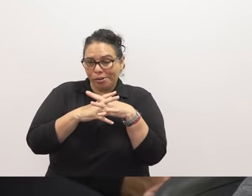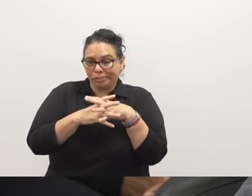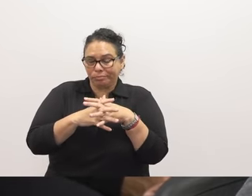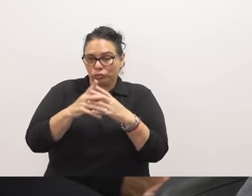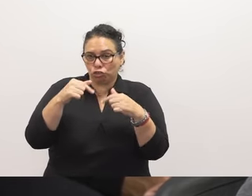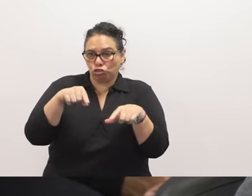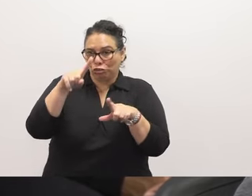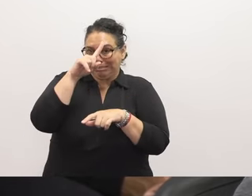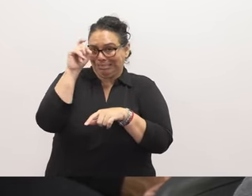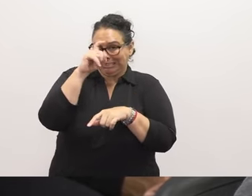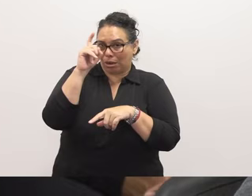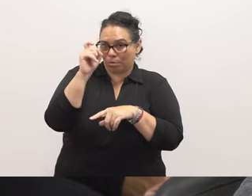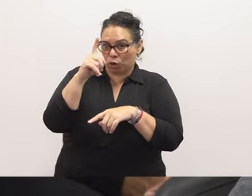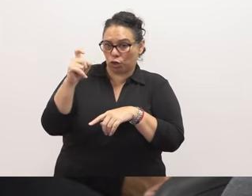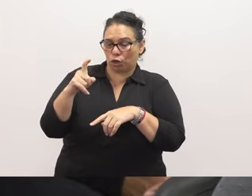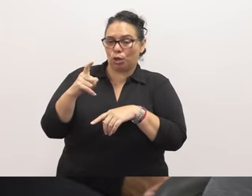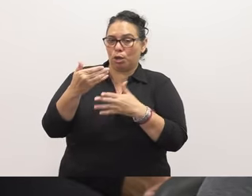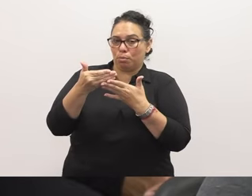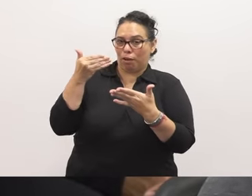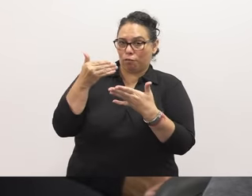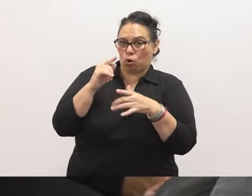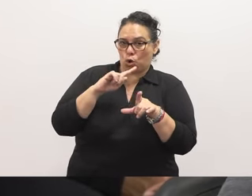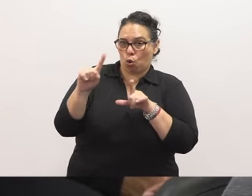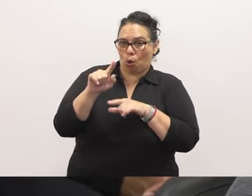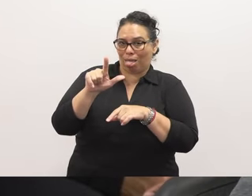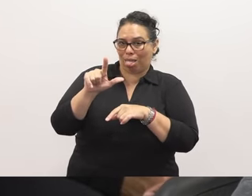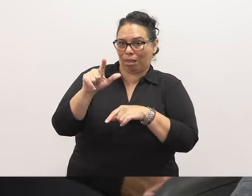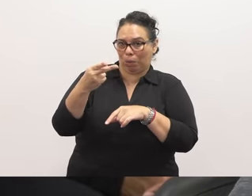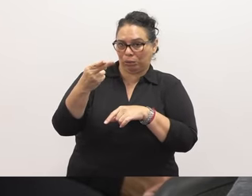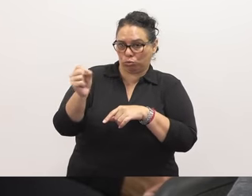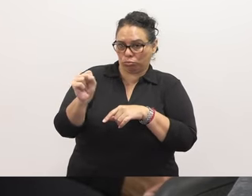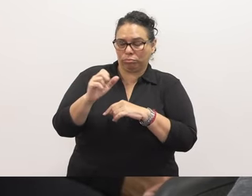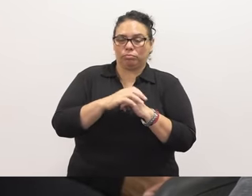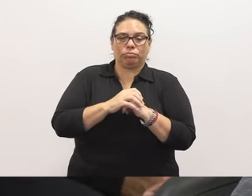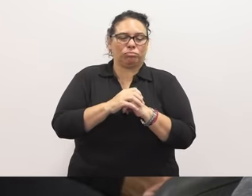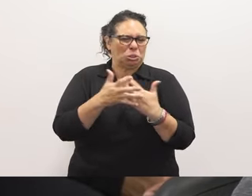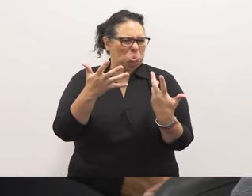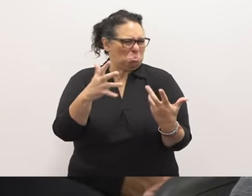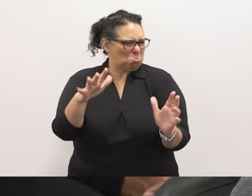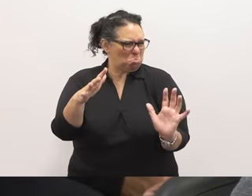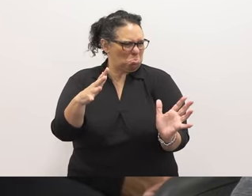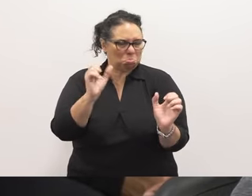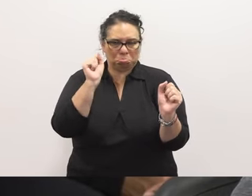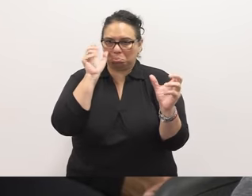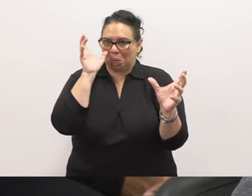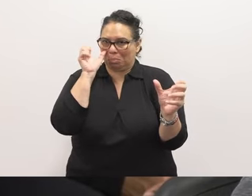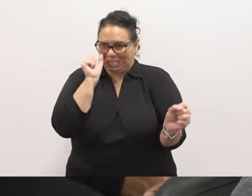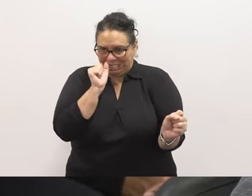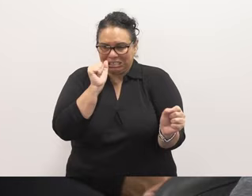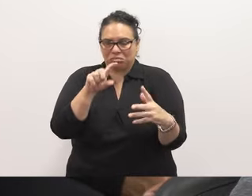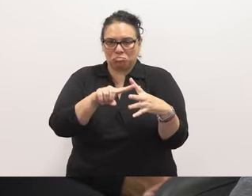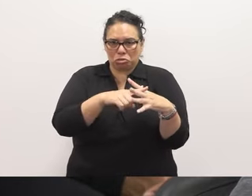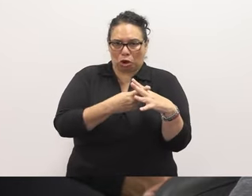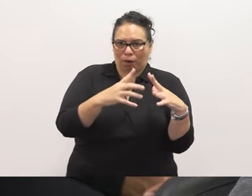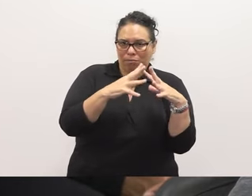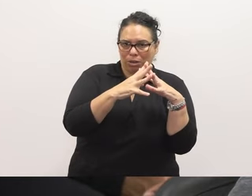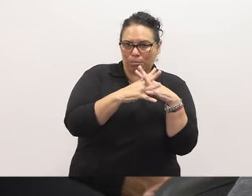During the summer, like even before going to Lakewood was, it was amazing, you know, starting off with football during the summer